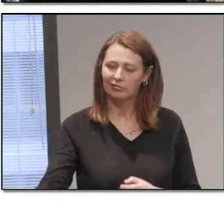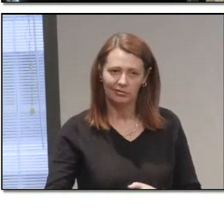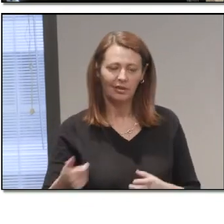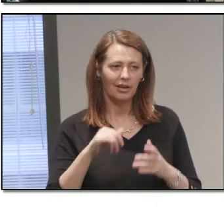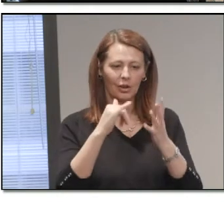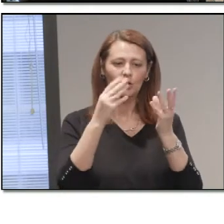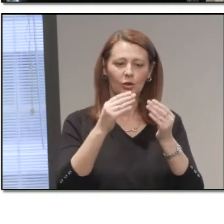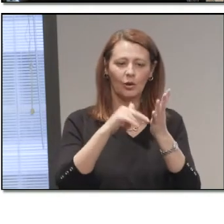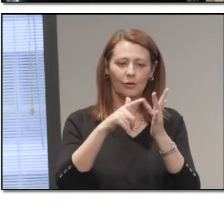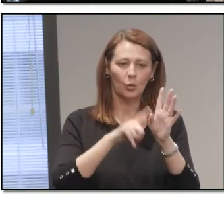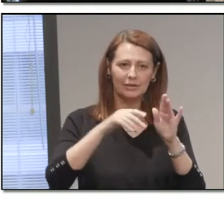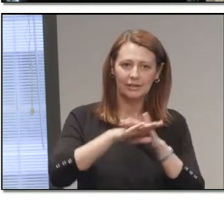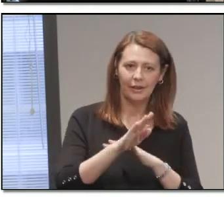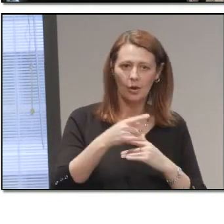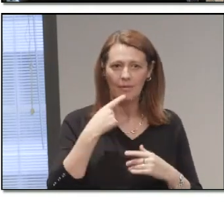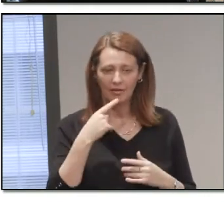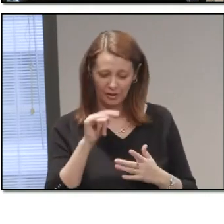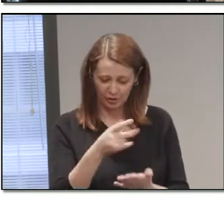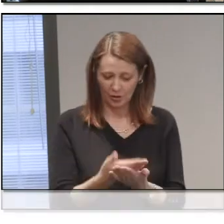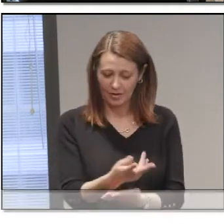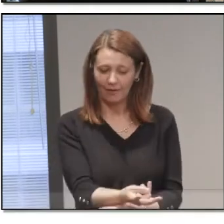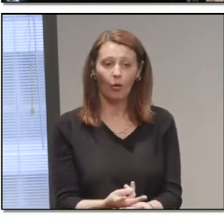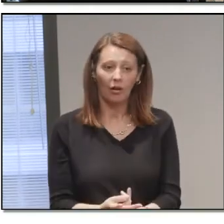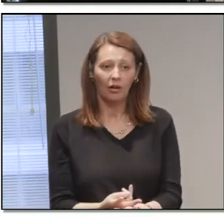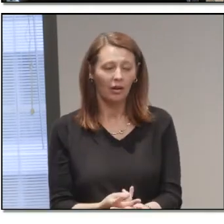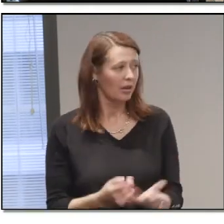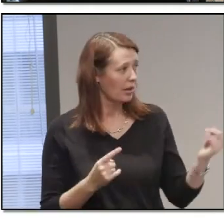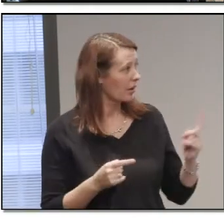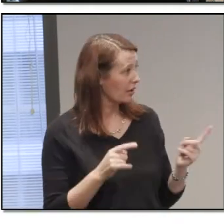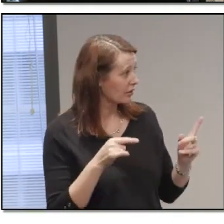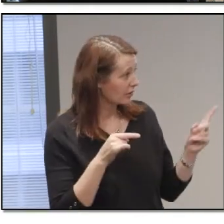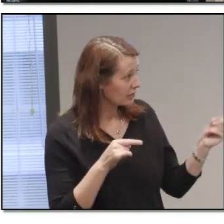are in the mouth, and she's down on the floor, and I didn't pose this, she was just doing it